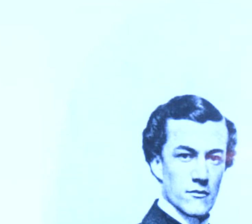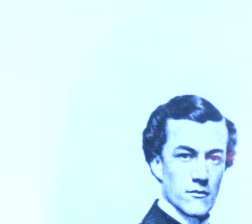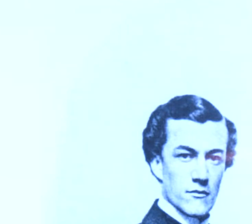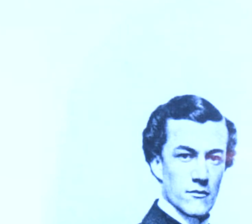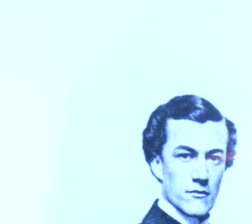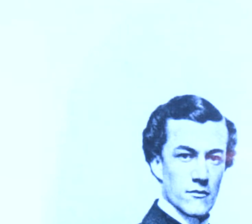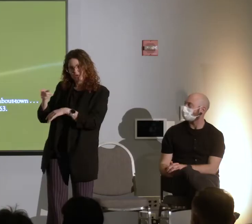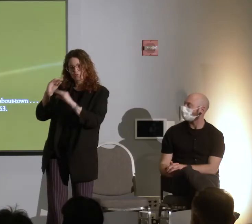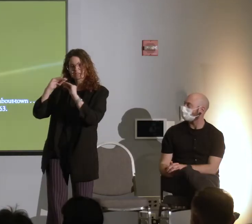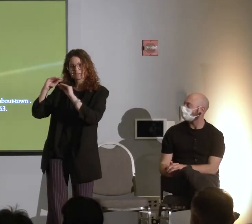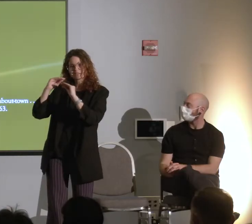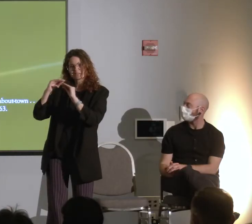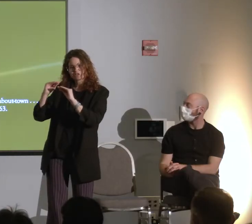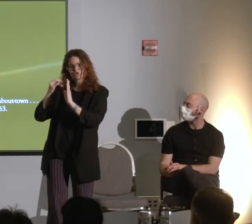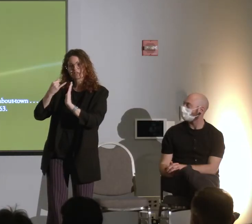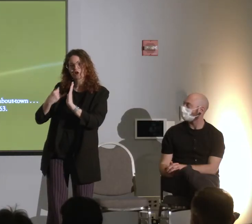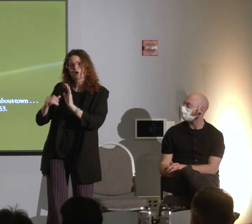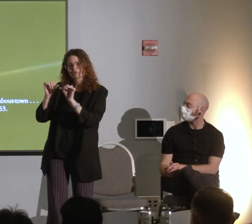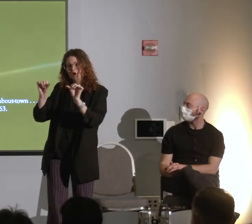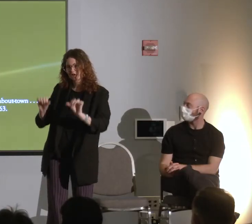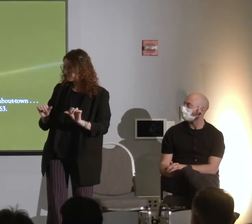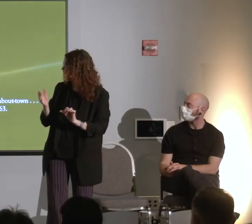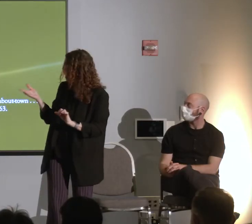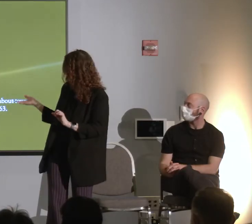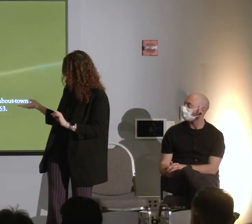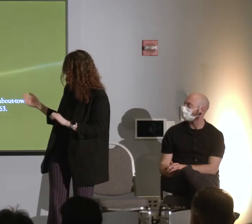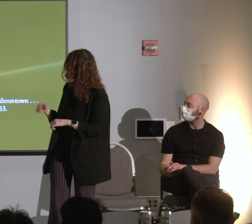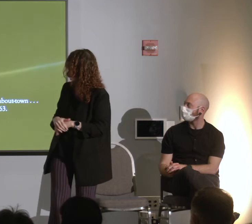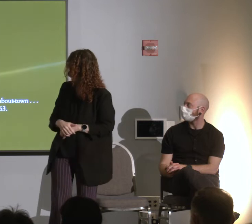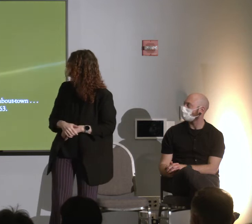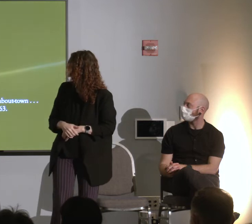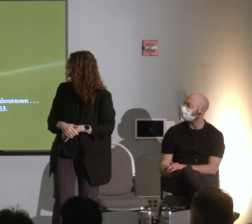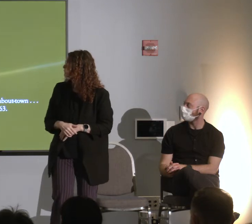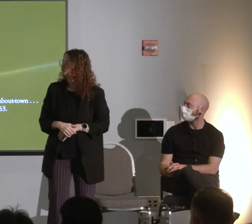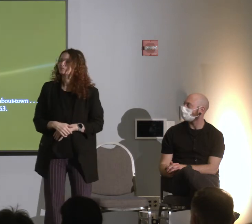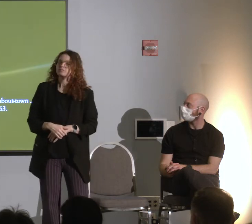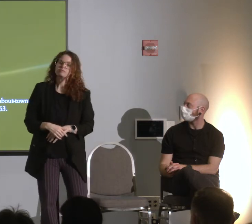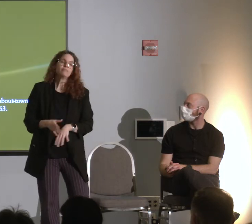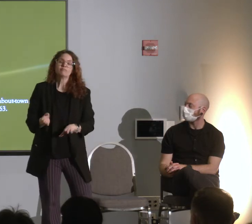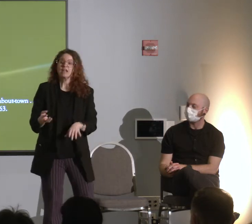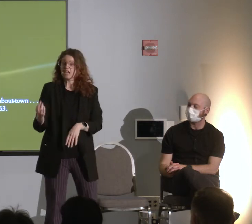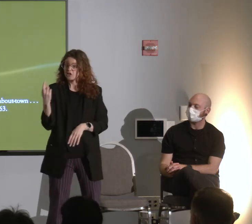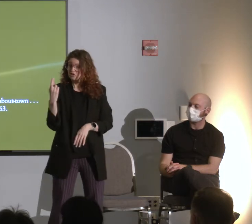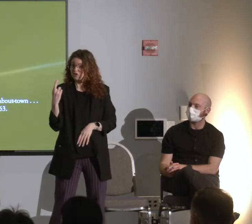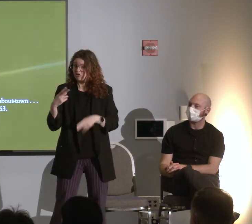who was teaching him the art of architectural draftsmanship. He had a good friend named Henry Adams,